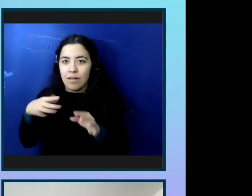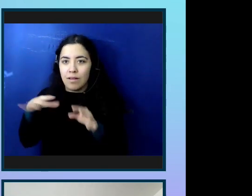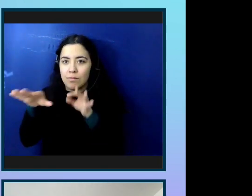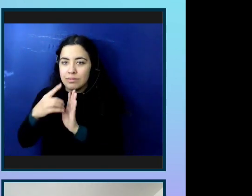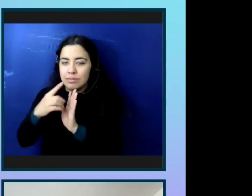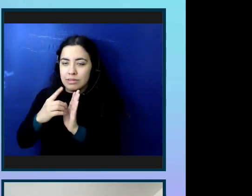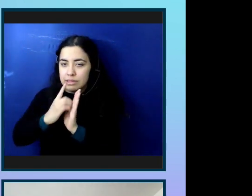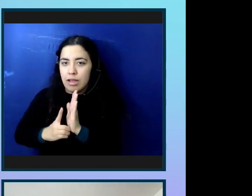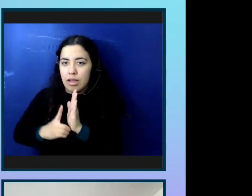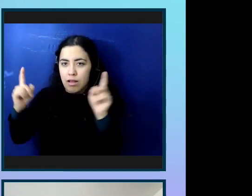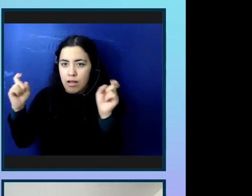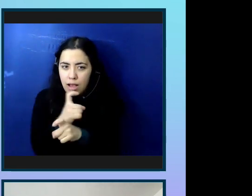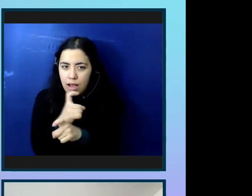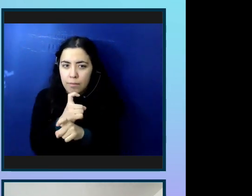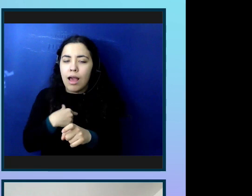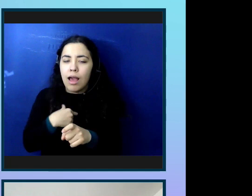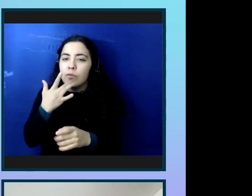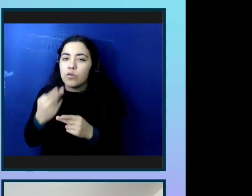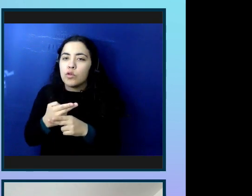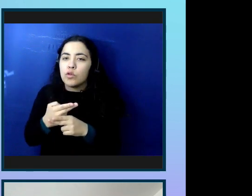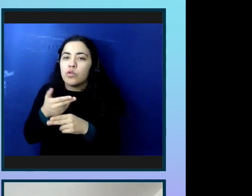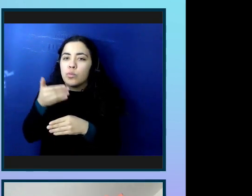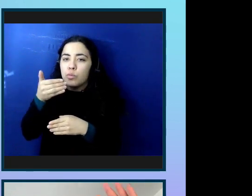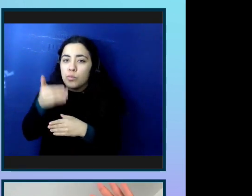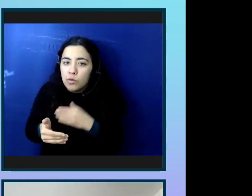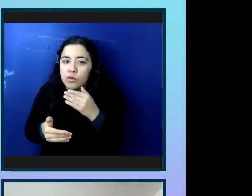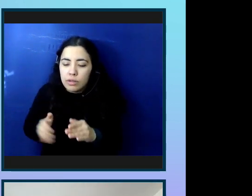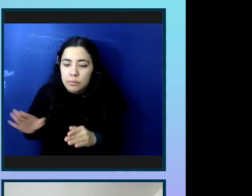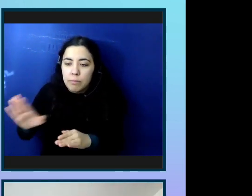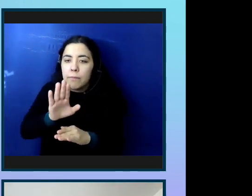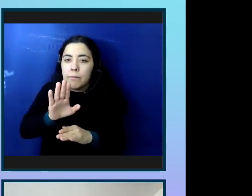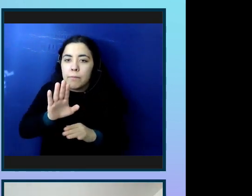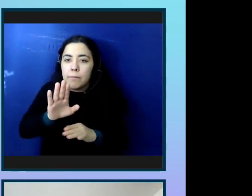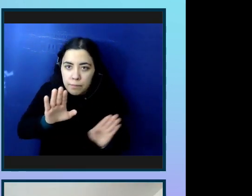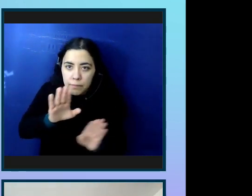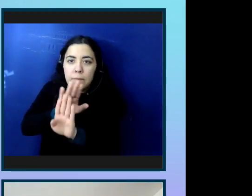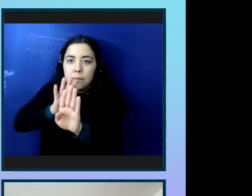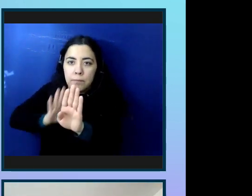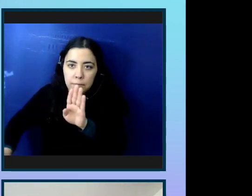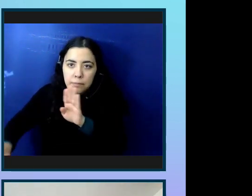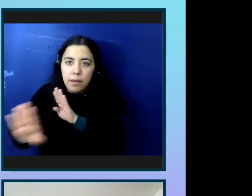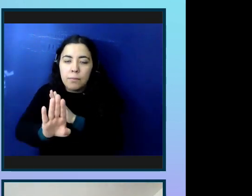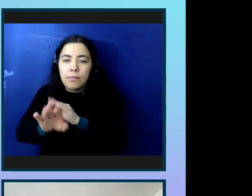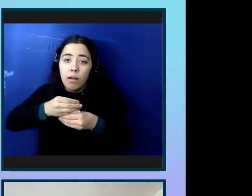but make it so that the user isn't having to fill out this giant, huge long form all at once,